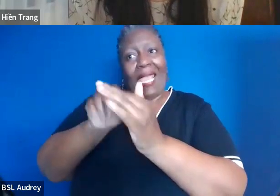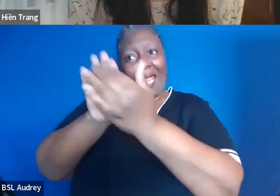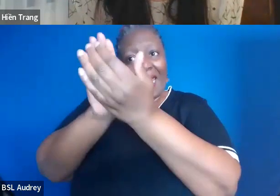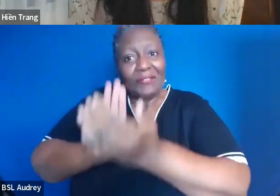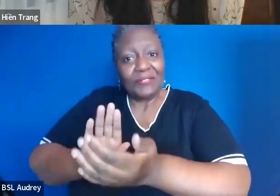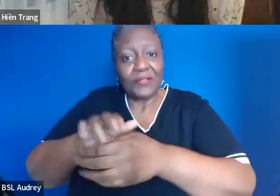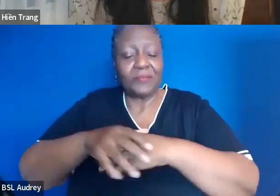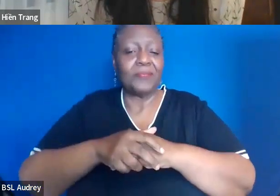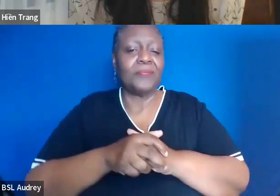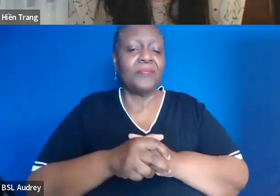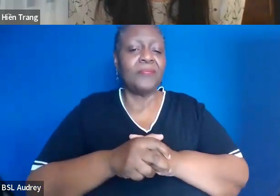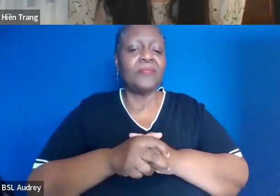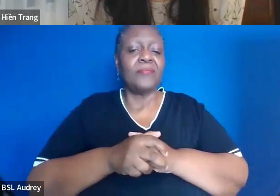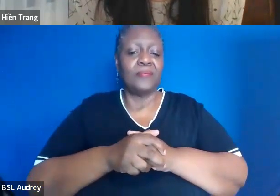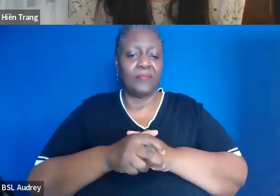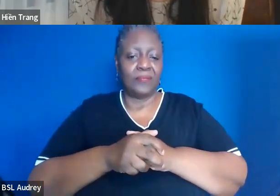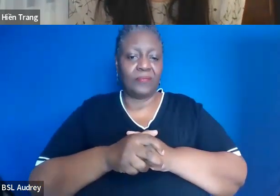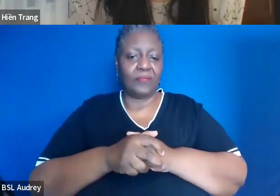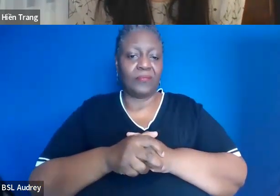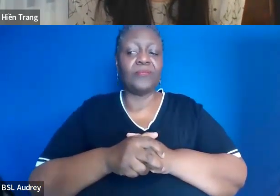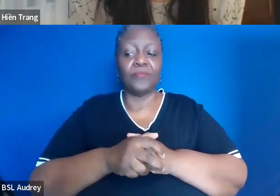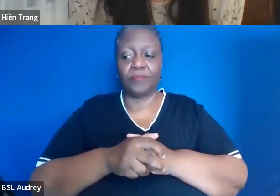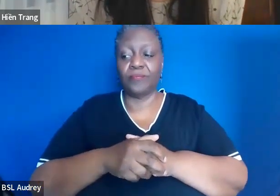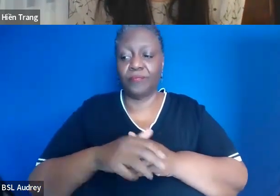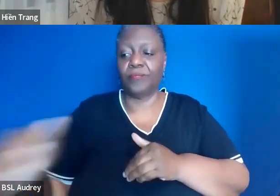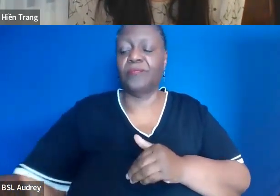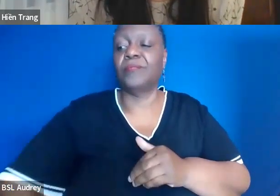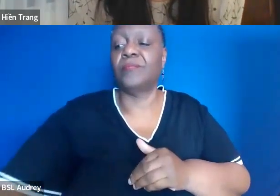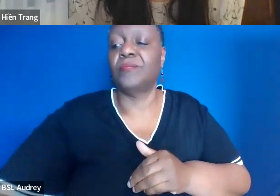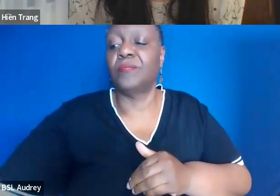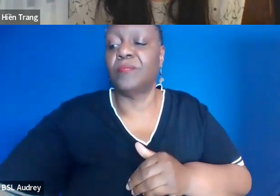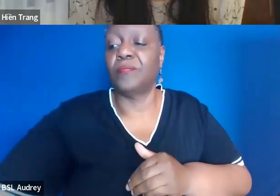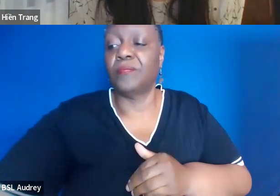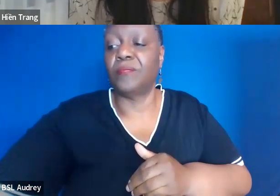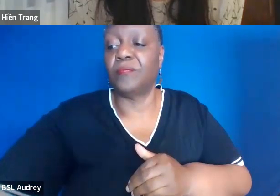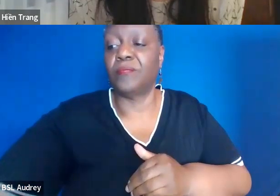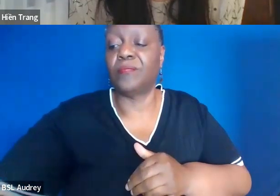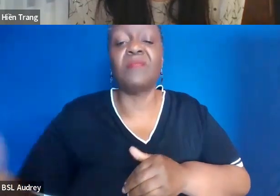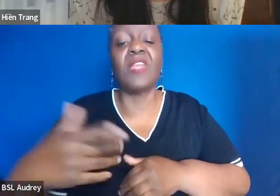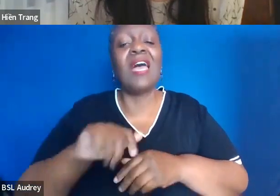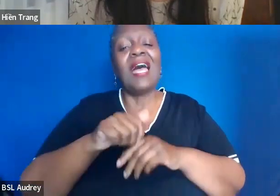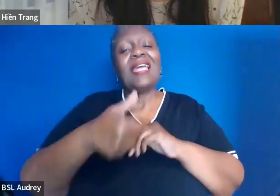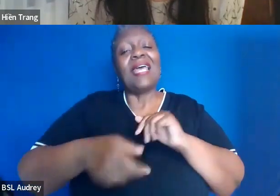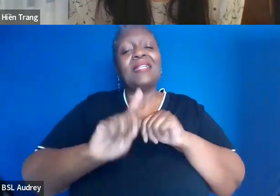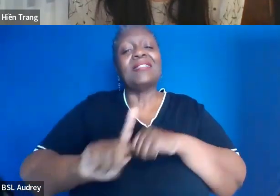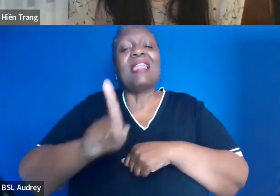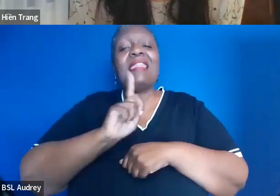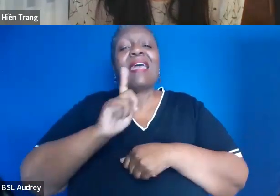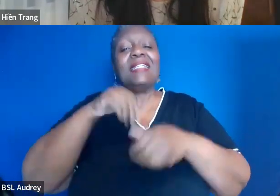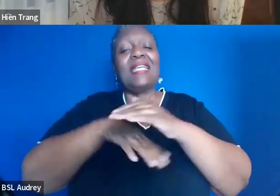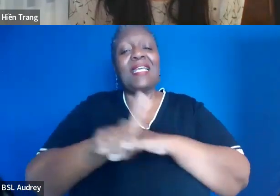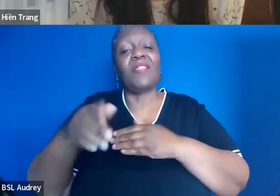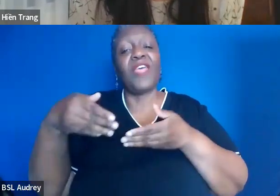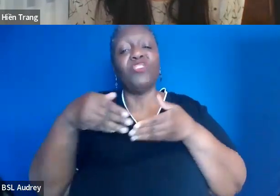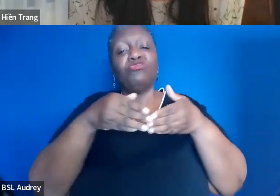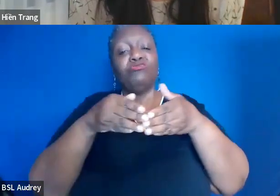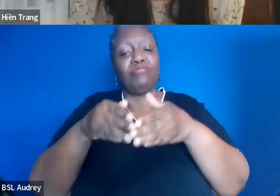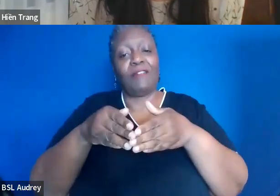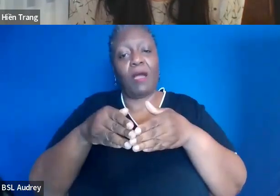um so the next poem I'll read is lady in the riverboat and I chose this poem kind of in